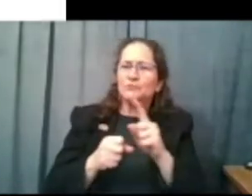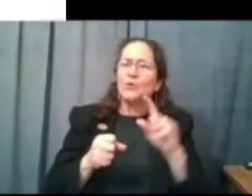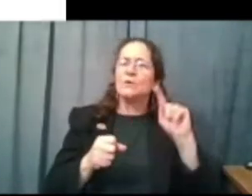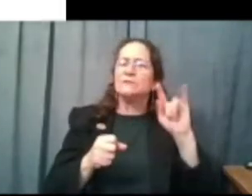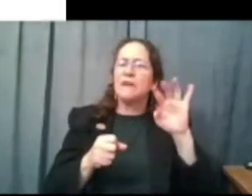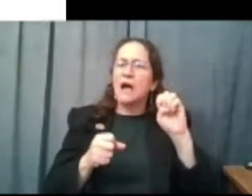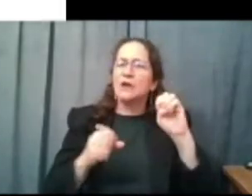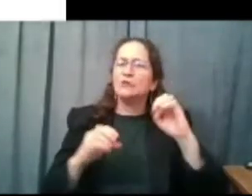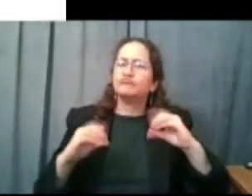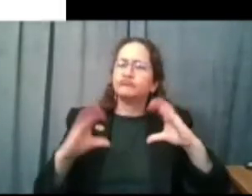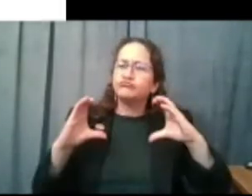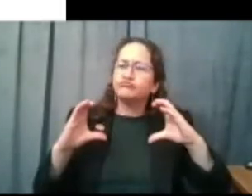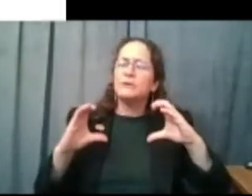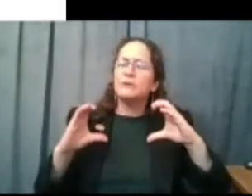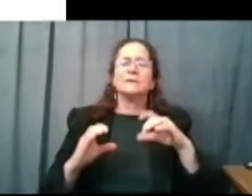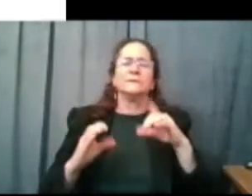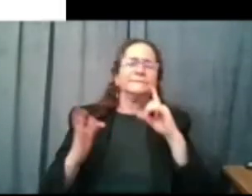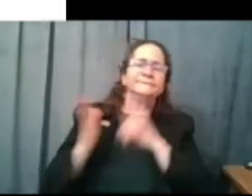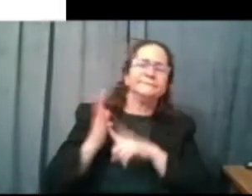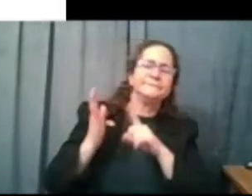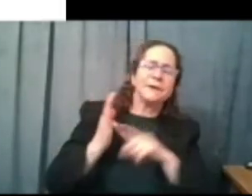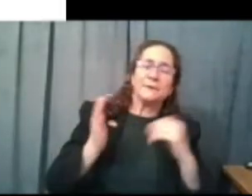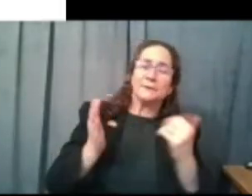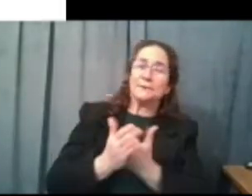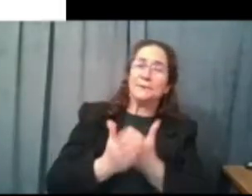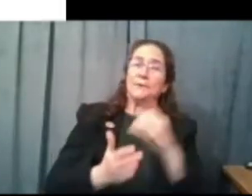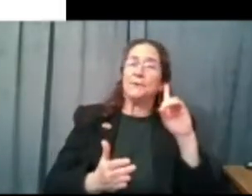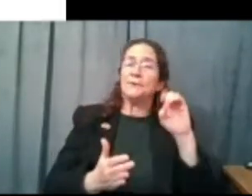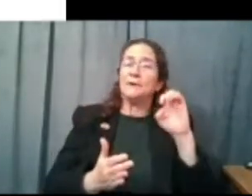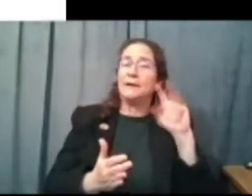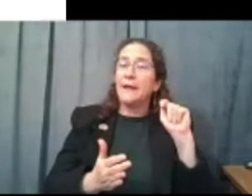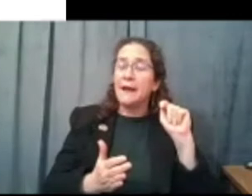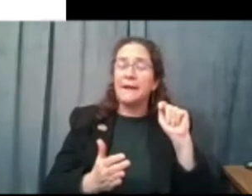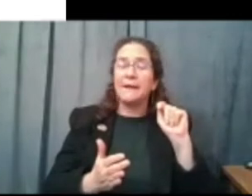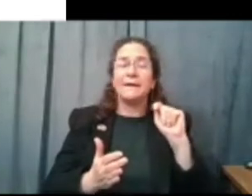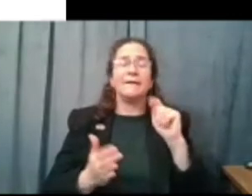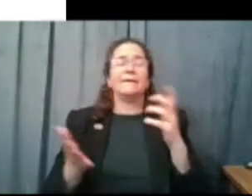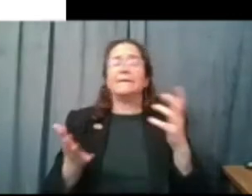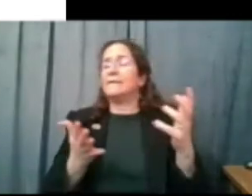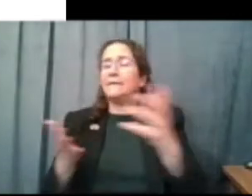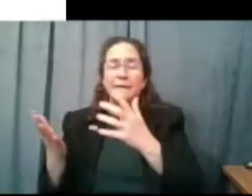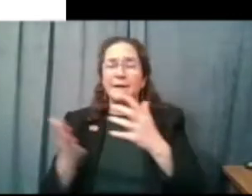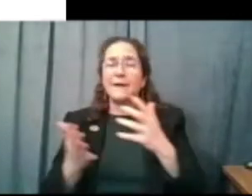Make sure there's no dents or things that are new. You know then go ahead and get in the car.